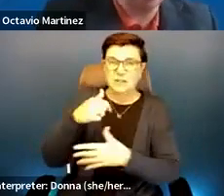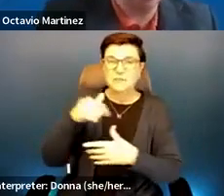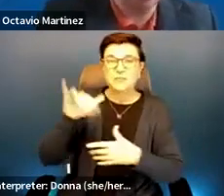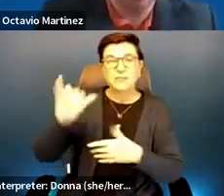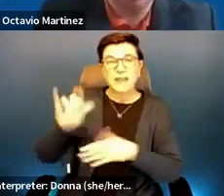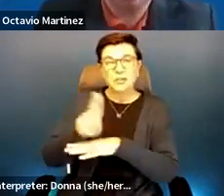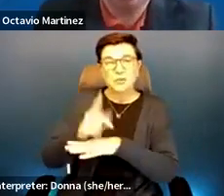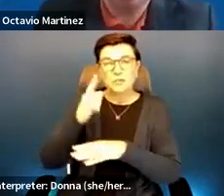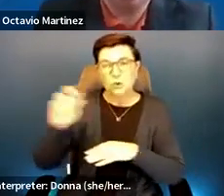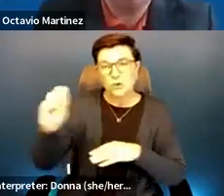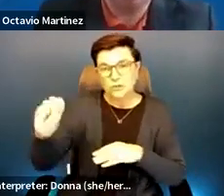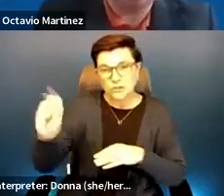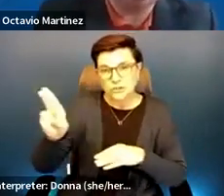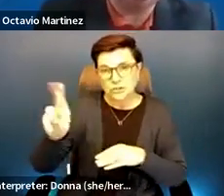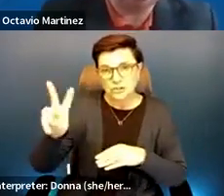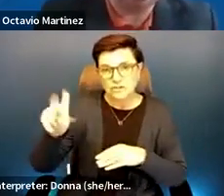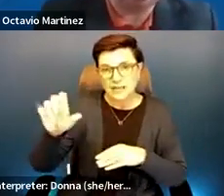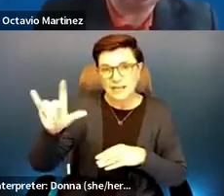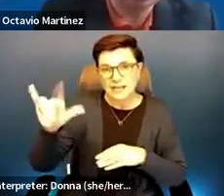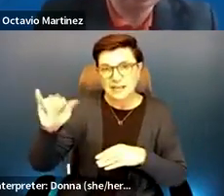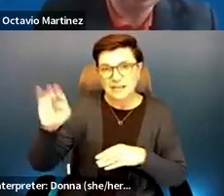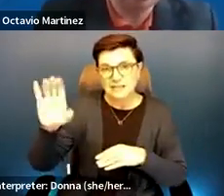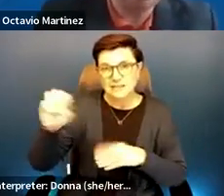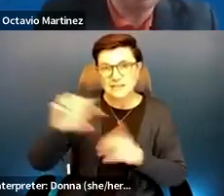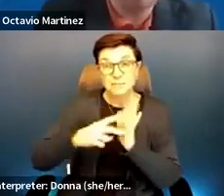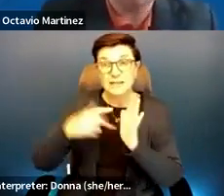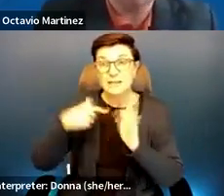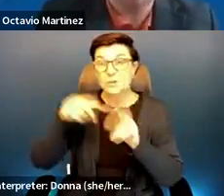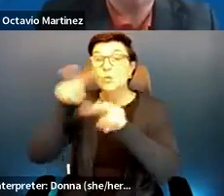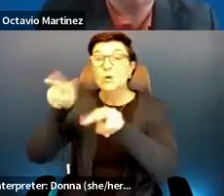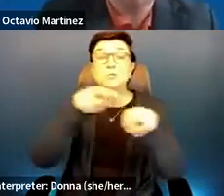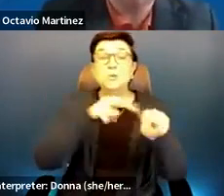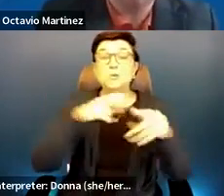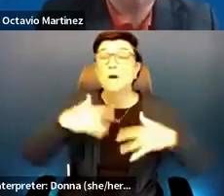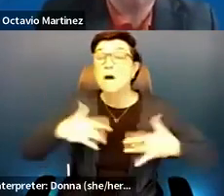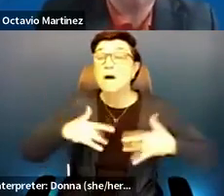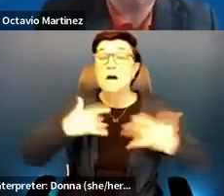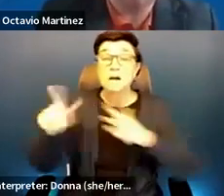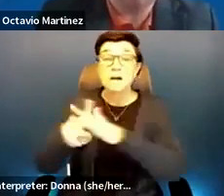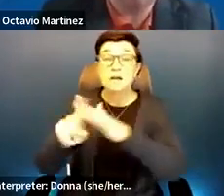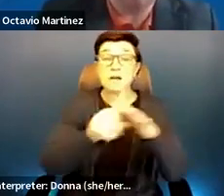as well as our USDA colleagues in the detection in the avian population as well.